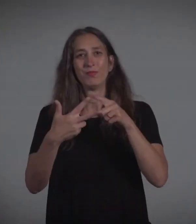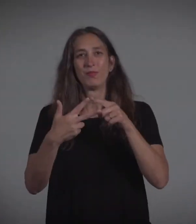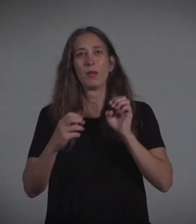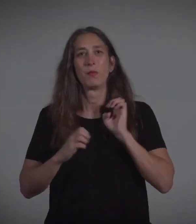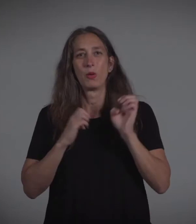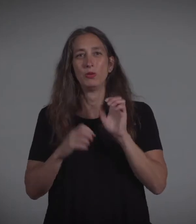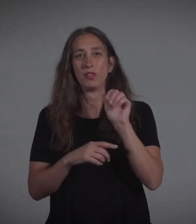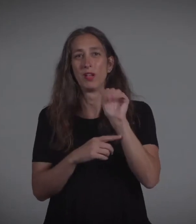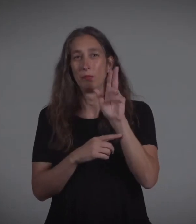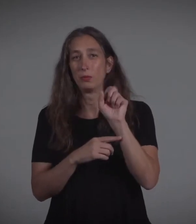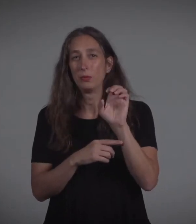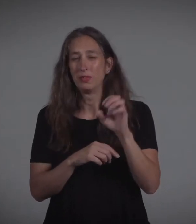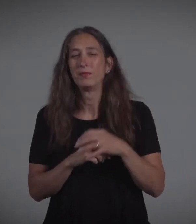Now let's talk about emotional abuse.